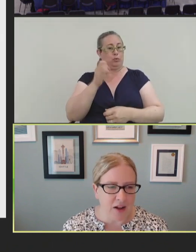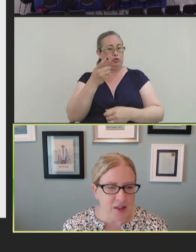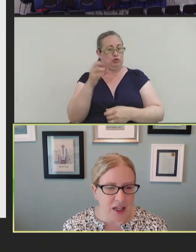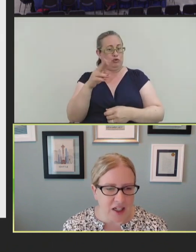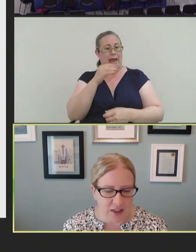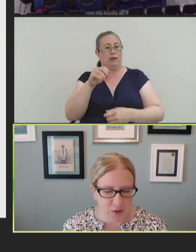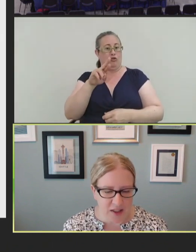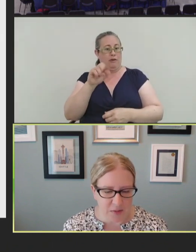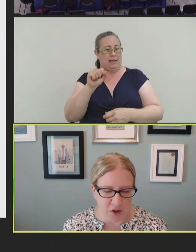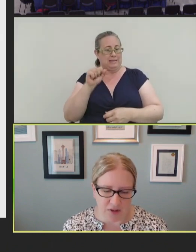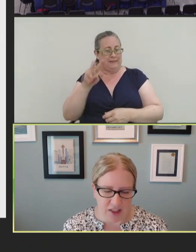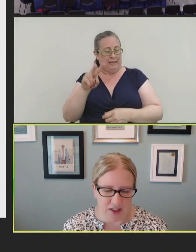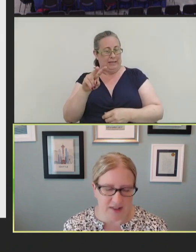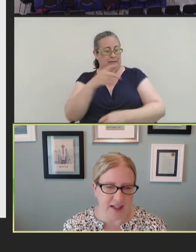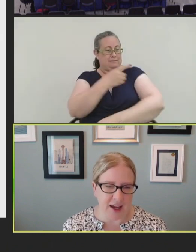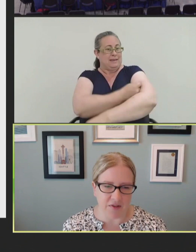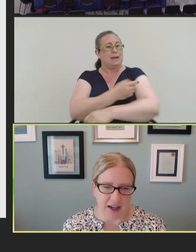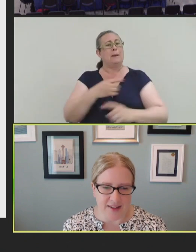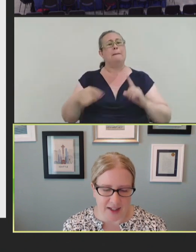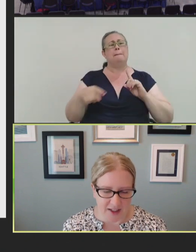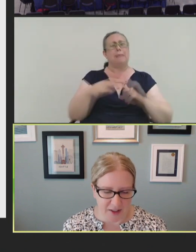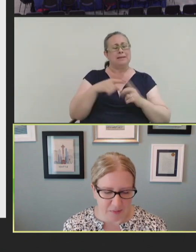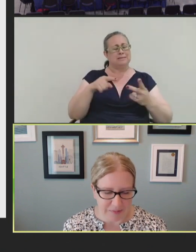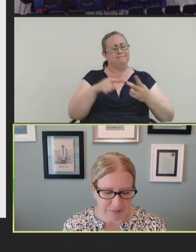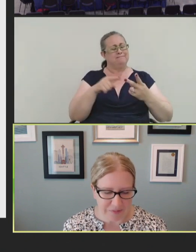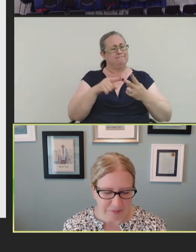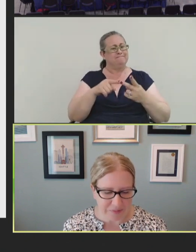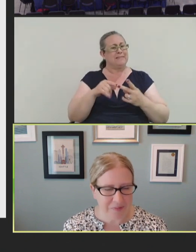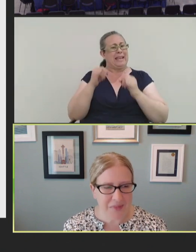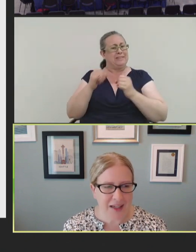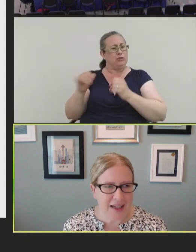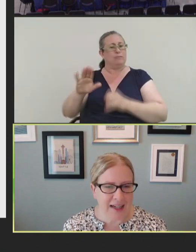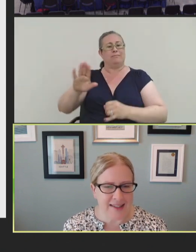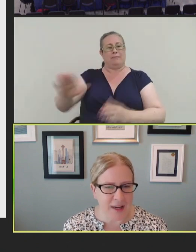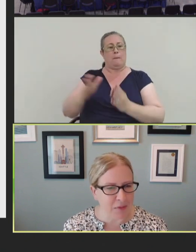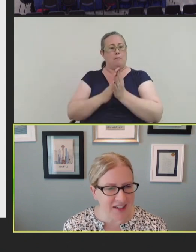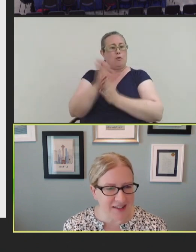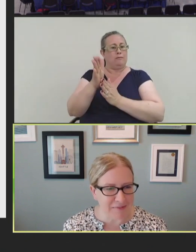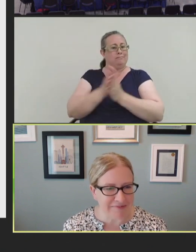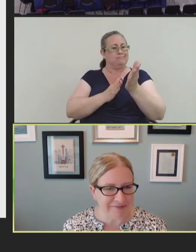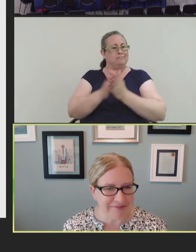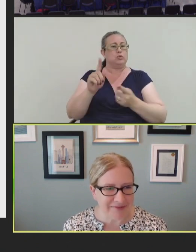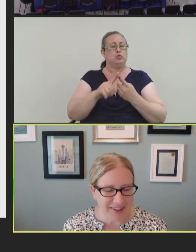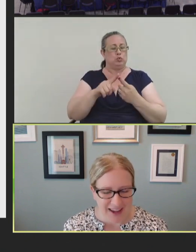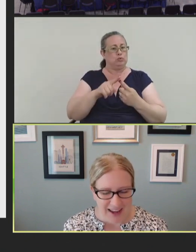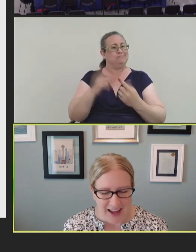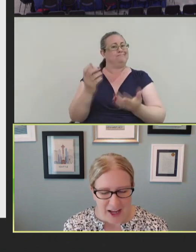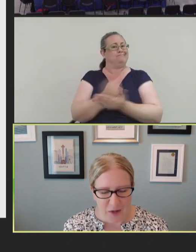also, individuals' motivations to get vaccinated. Next slide, please.